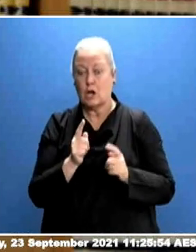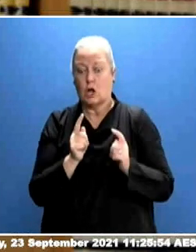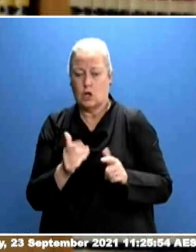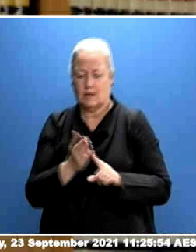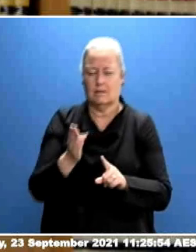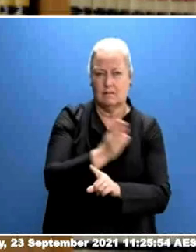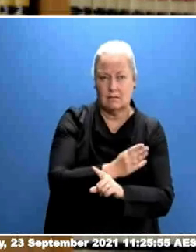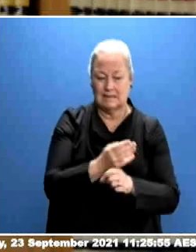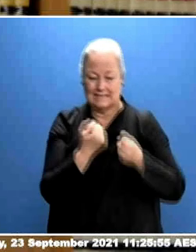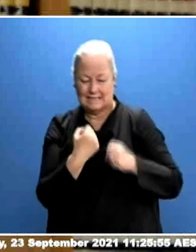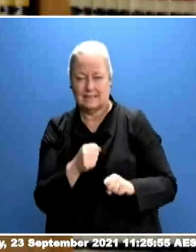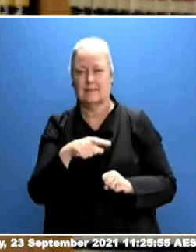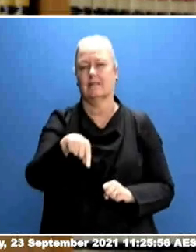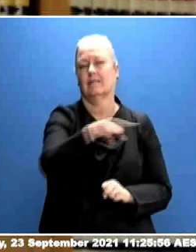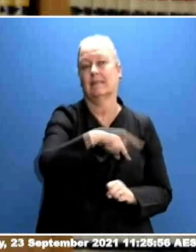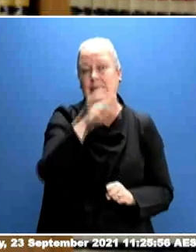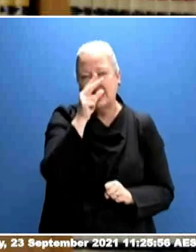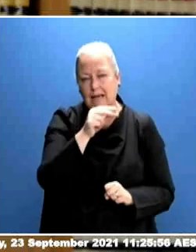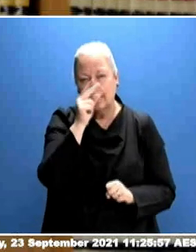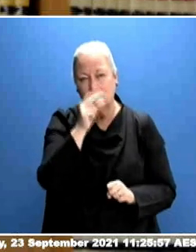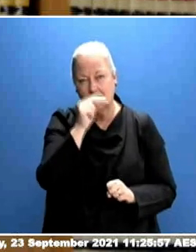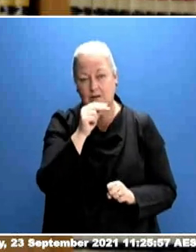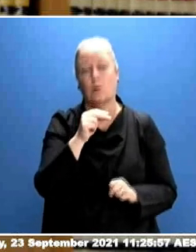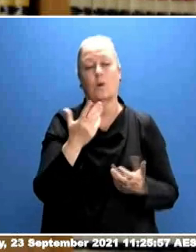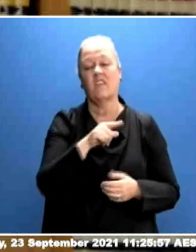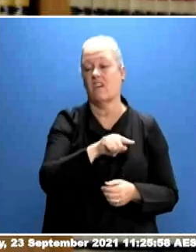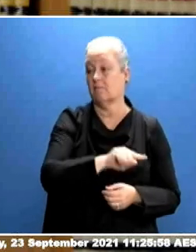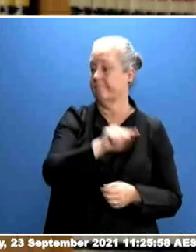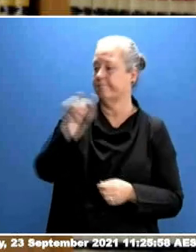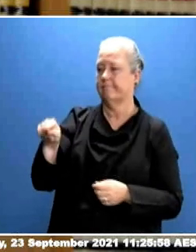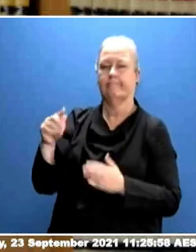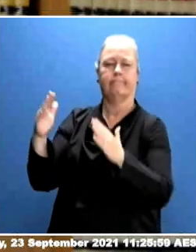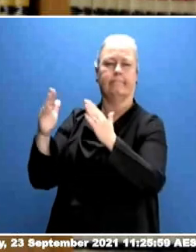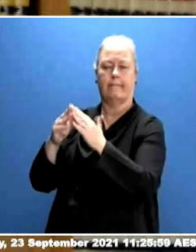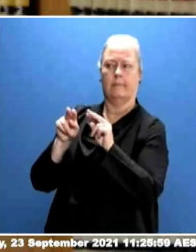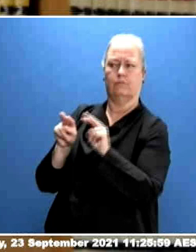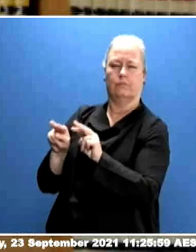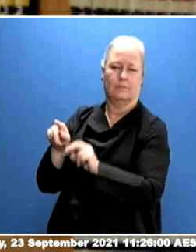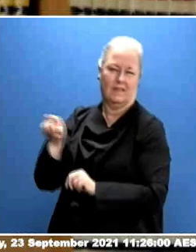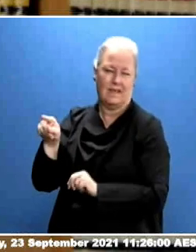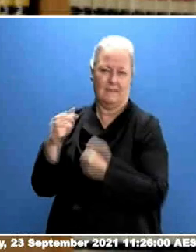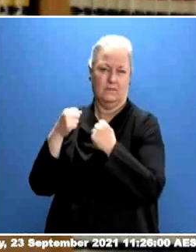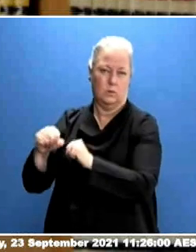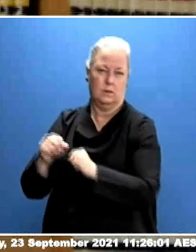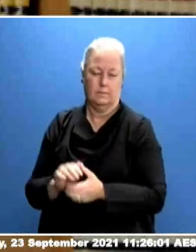to prevent it from getting to the place of Secure Care. That brings me to my second question,